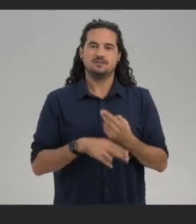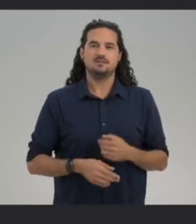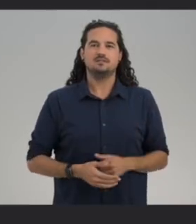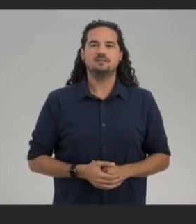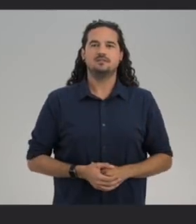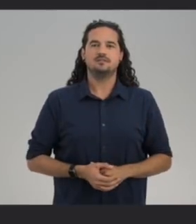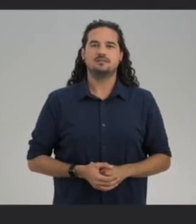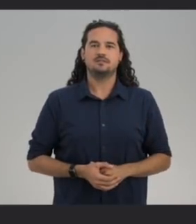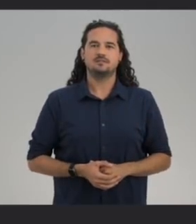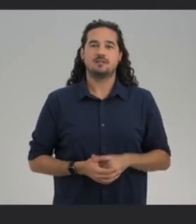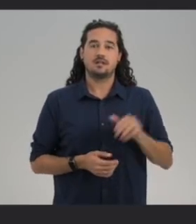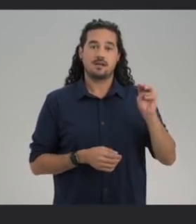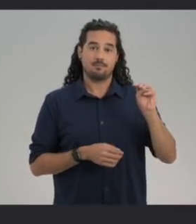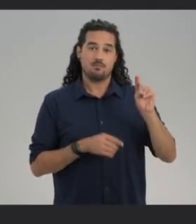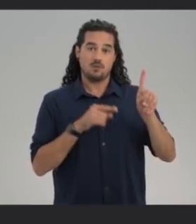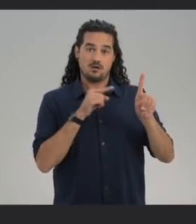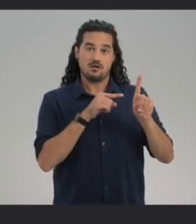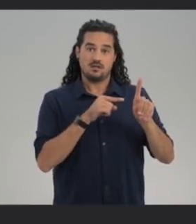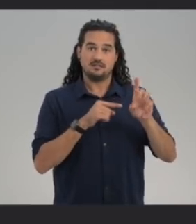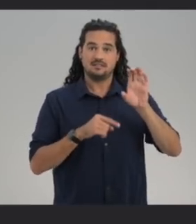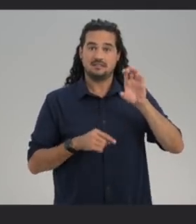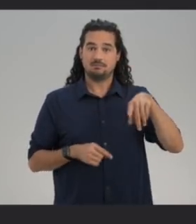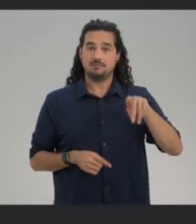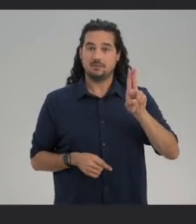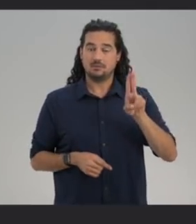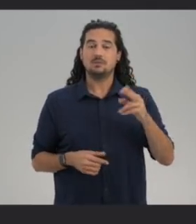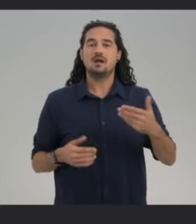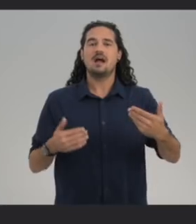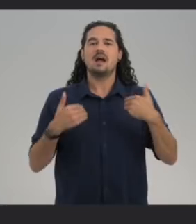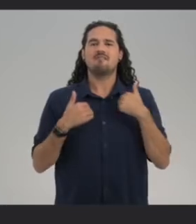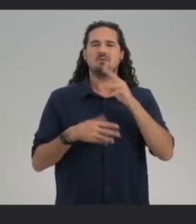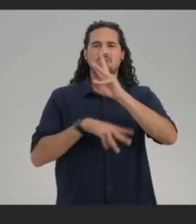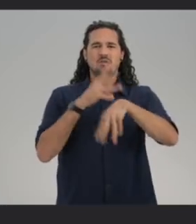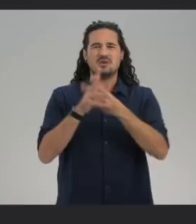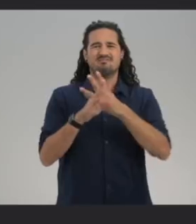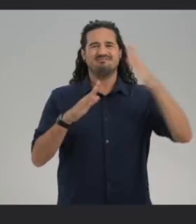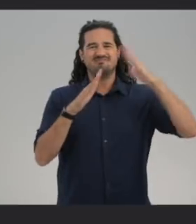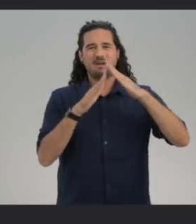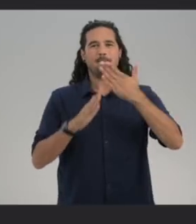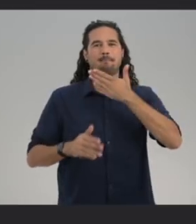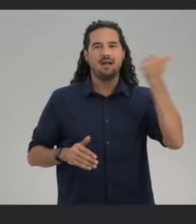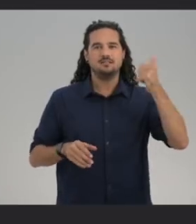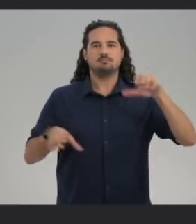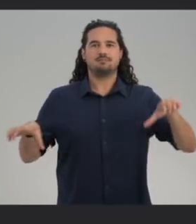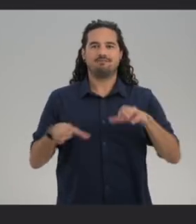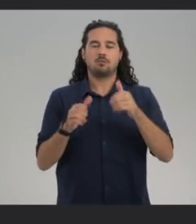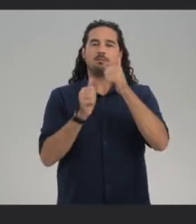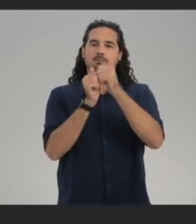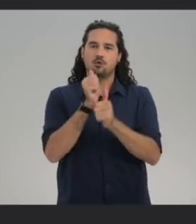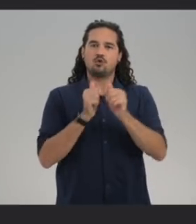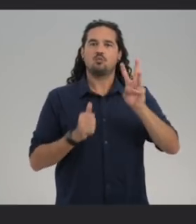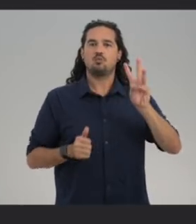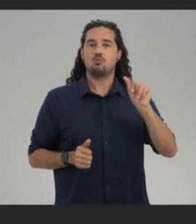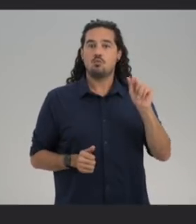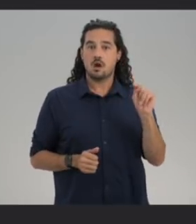In fact, the M1 CPU leads the industry by delivering the world's best CPU performance per watt. Let's take a look.